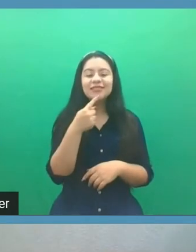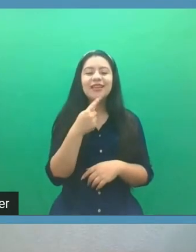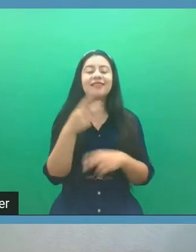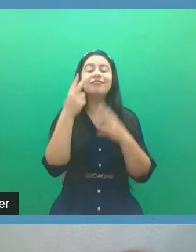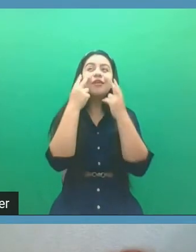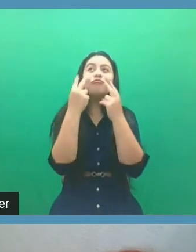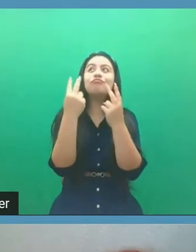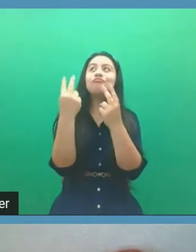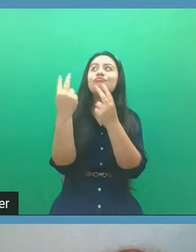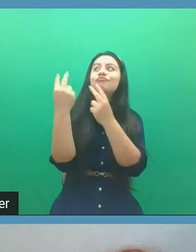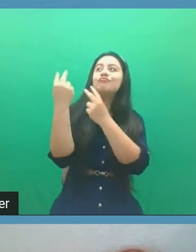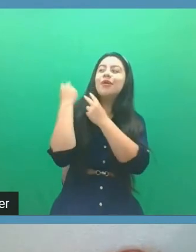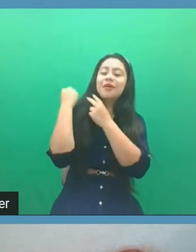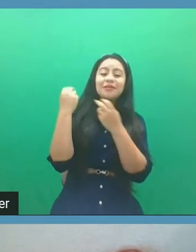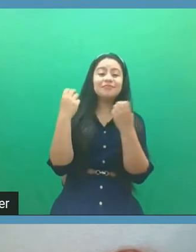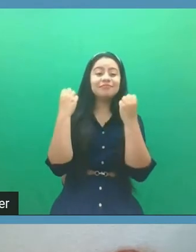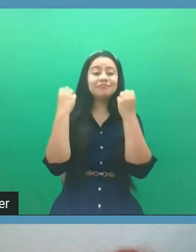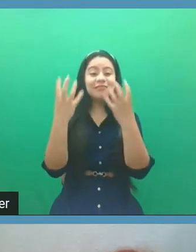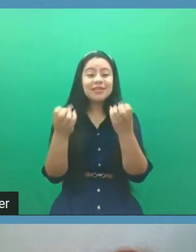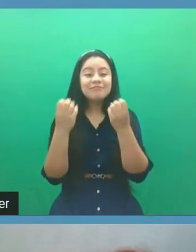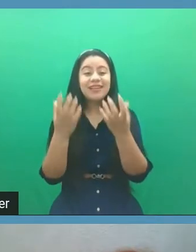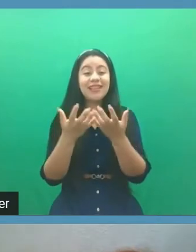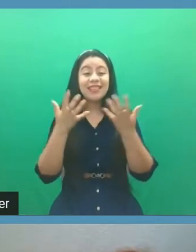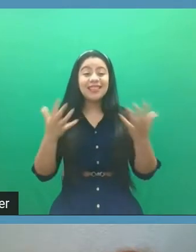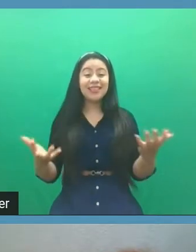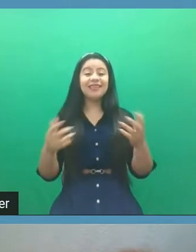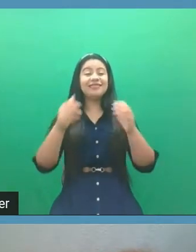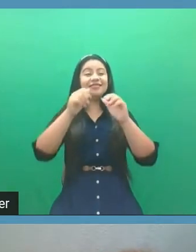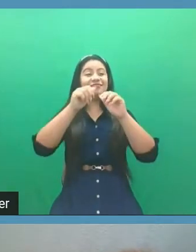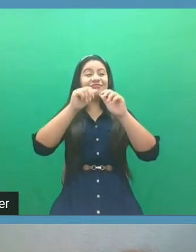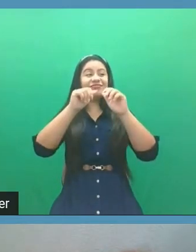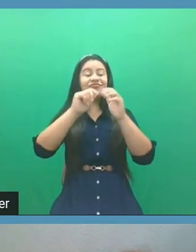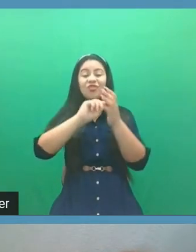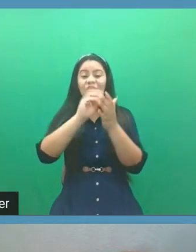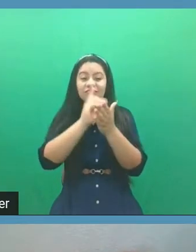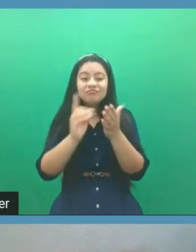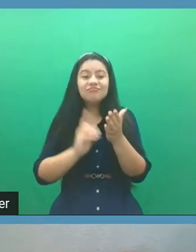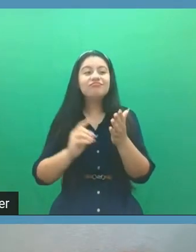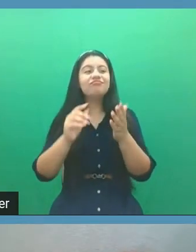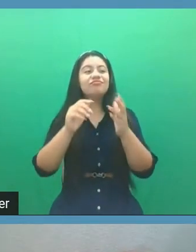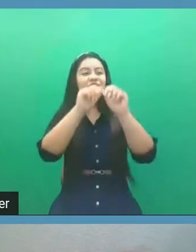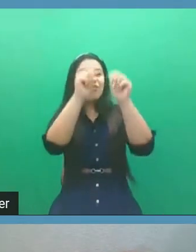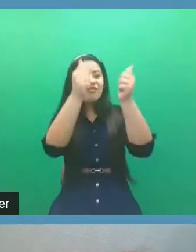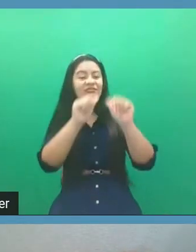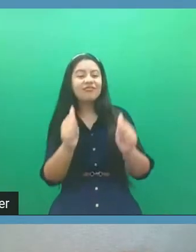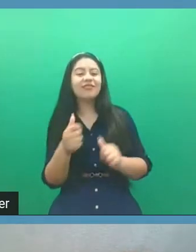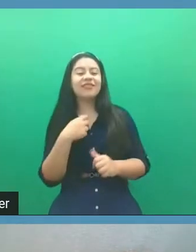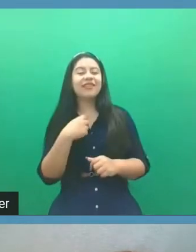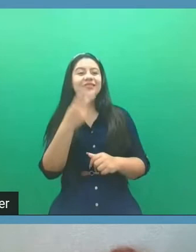the many many object and artwork descriptions I've done over the years and really thinking